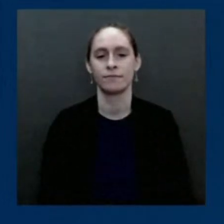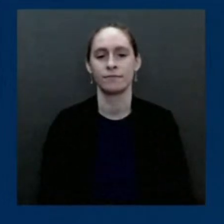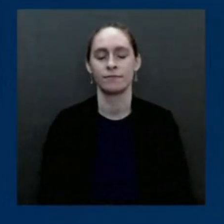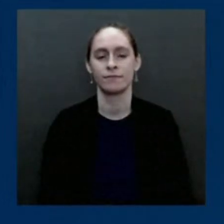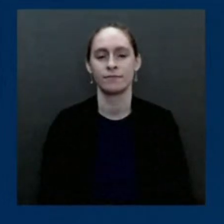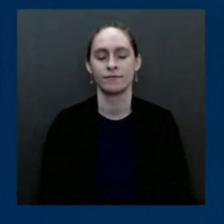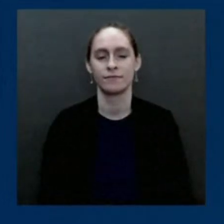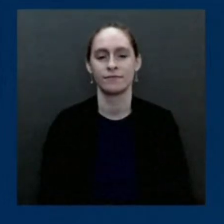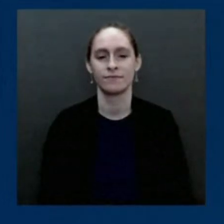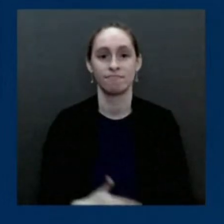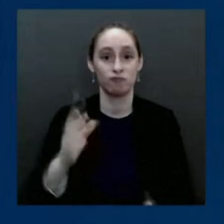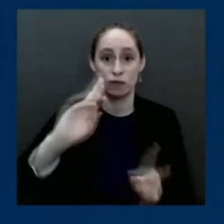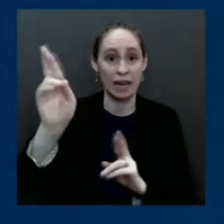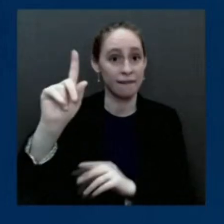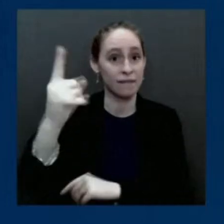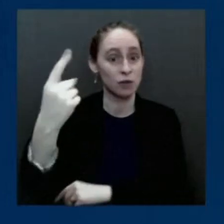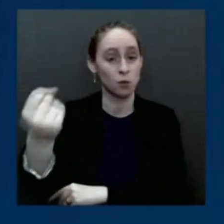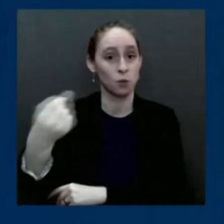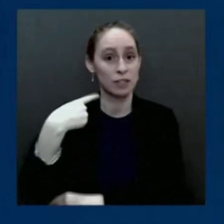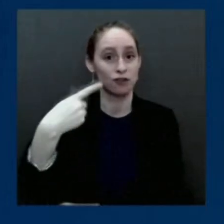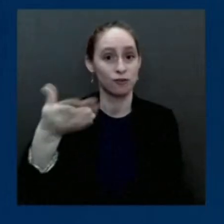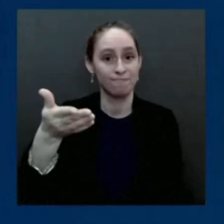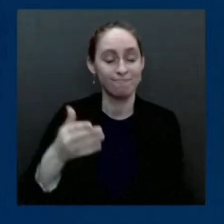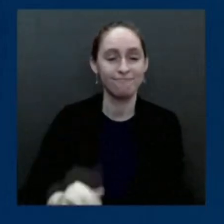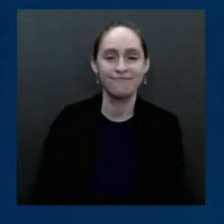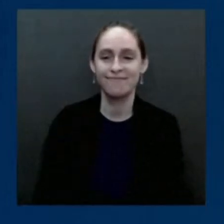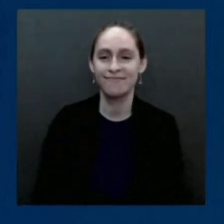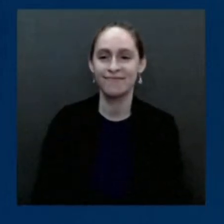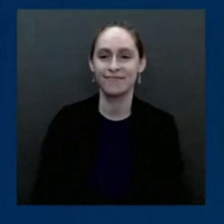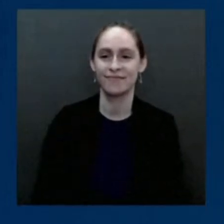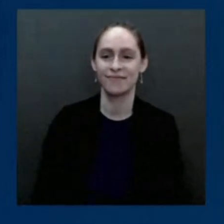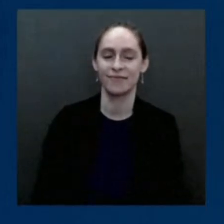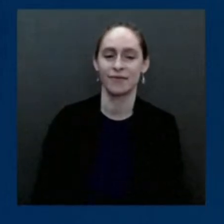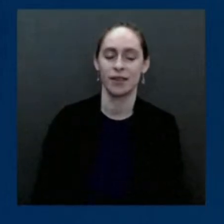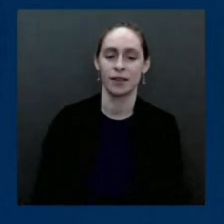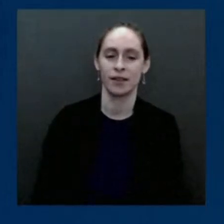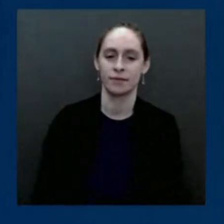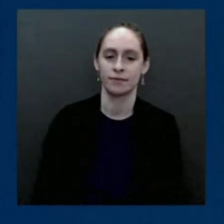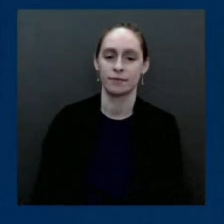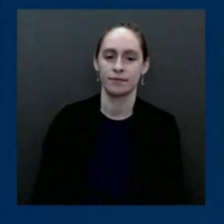POSSIBLE.